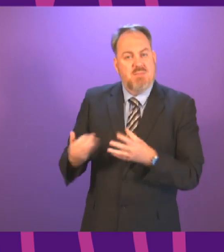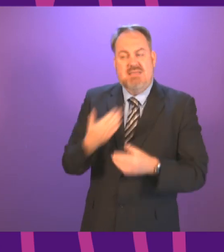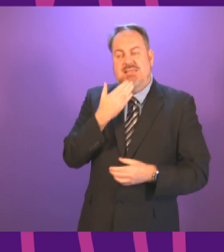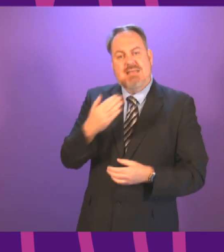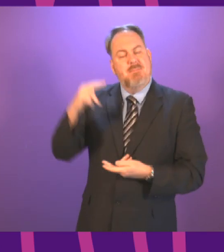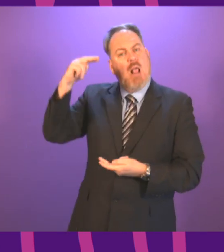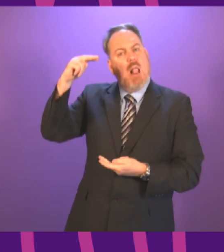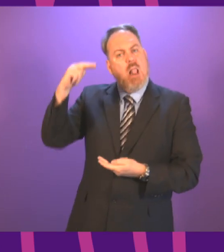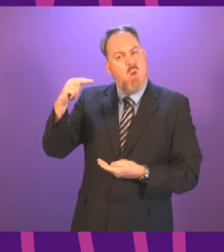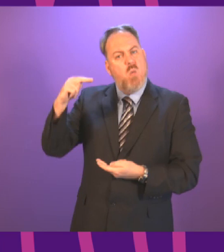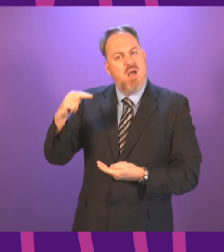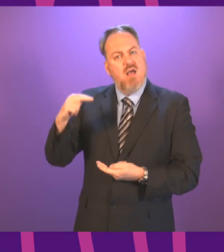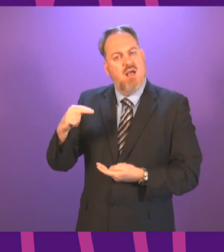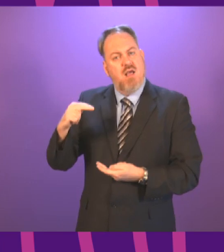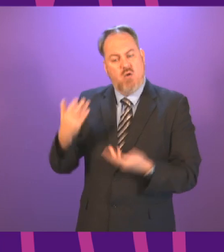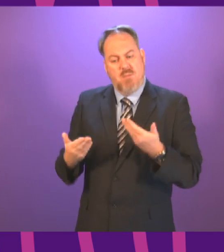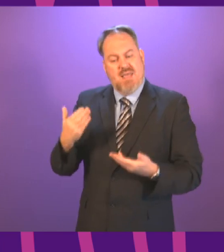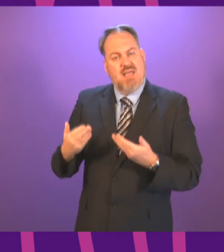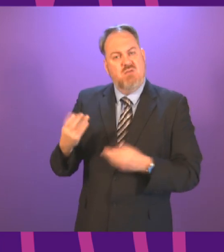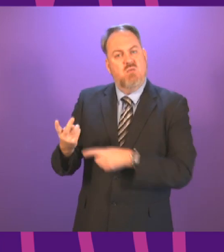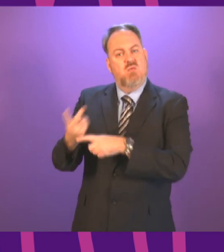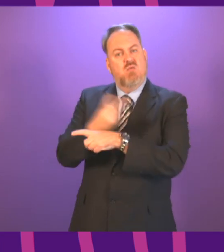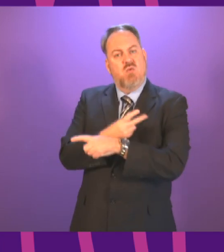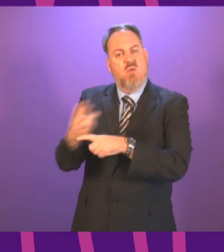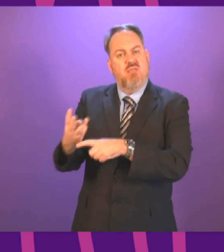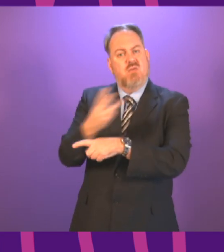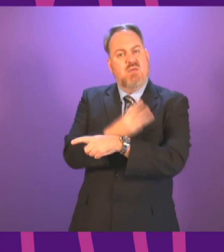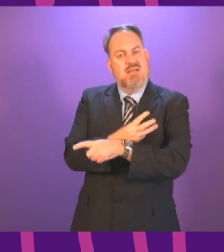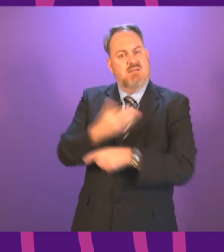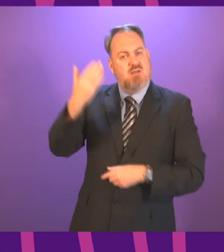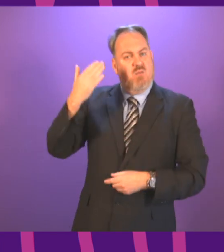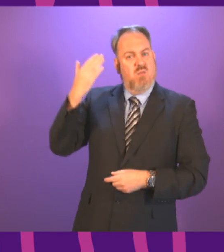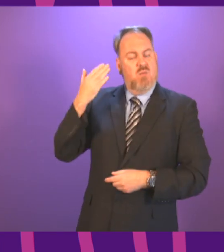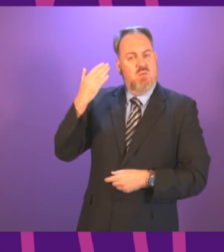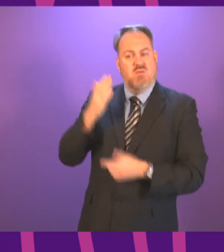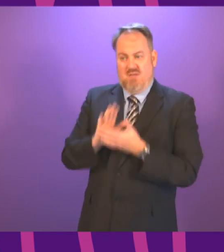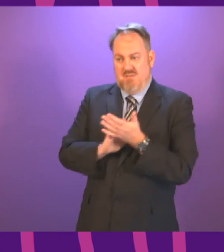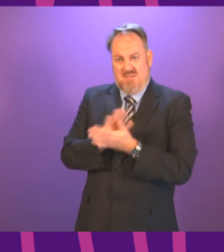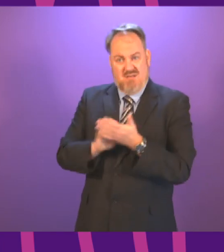have been slightly lower than they were in the previous week. That is one of the indicators